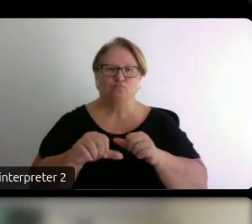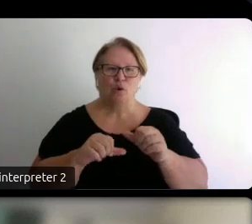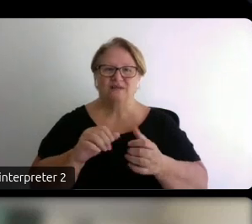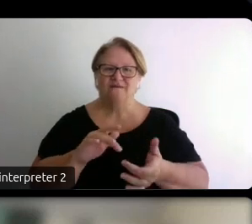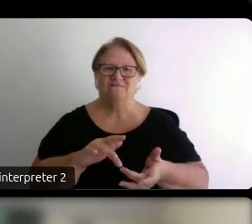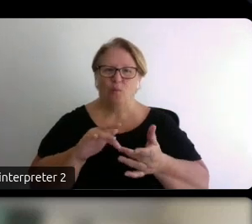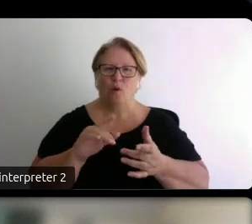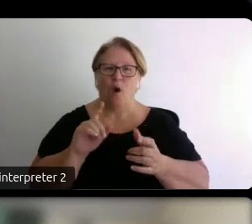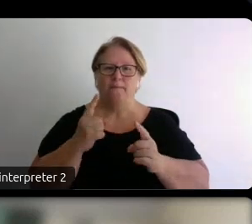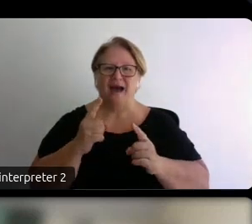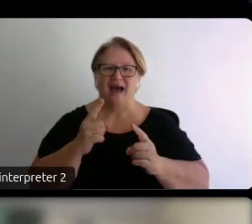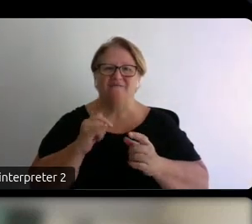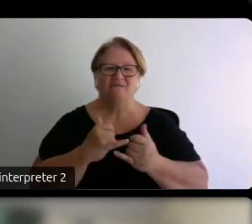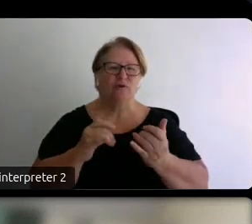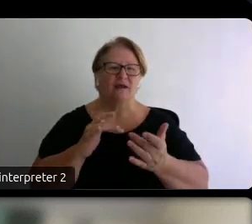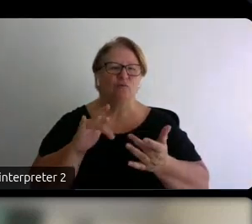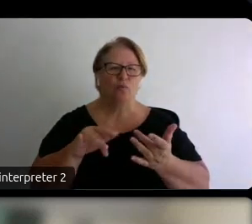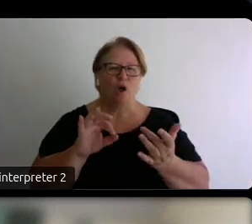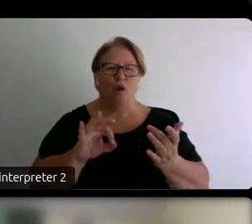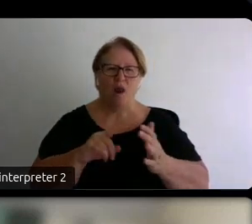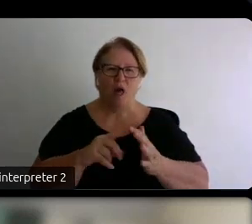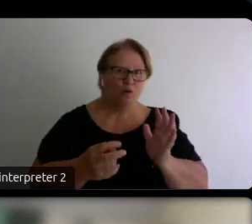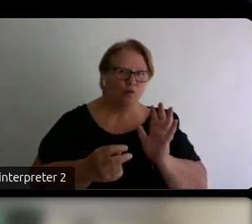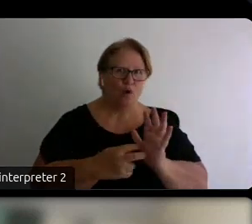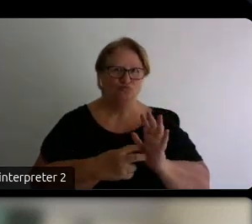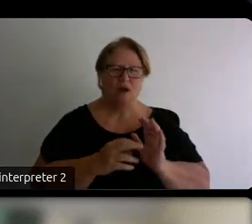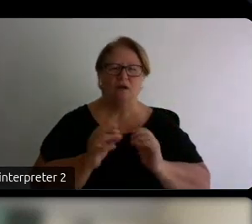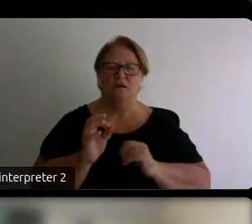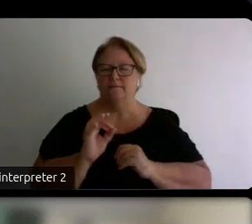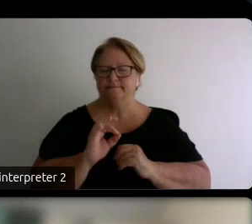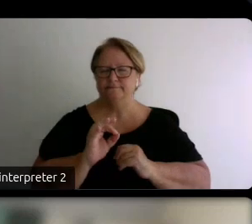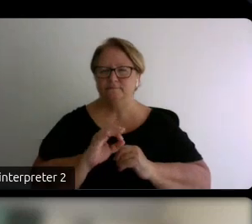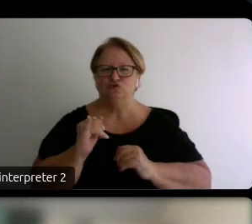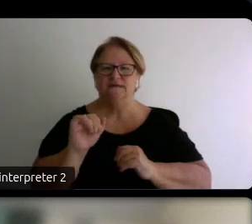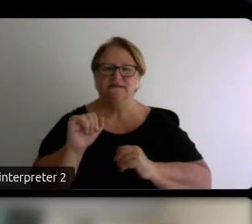and all that sort of thing to fill out. It is literally just um yes, we would like to register.